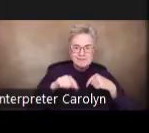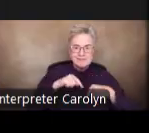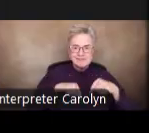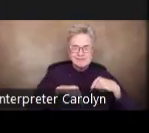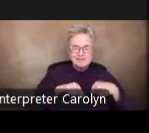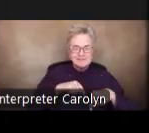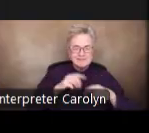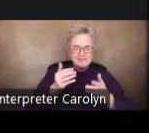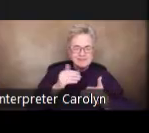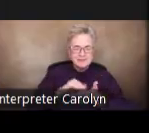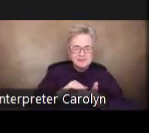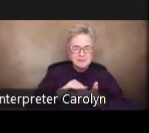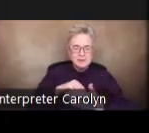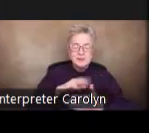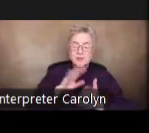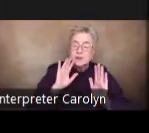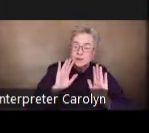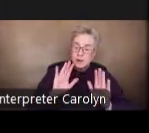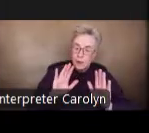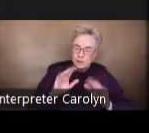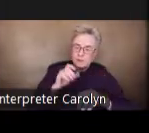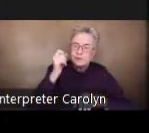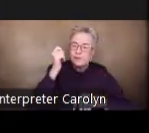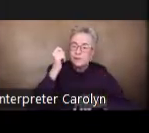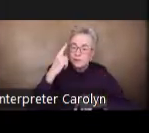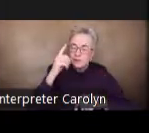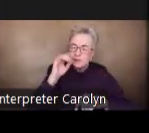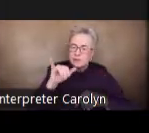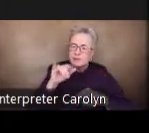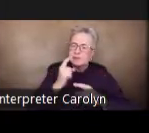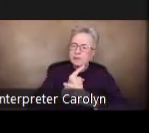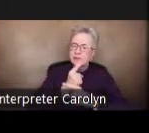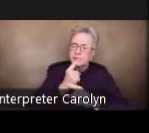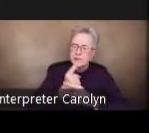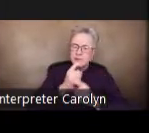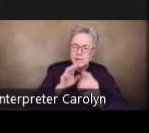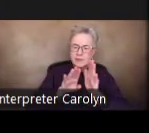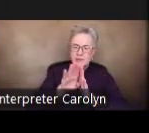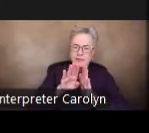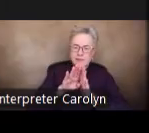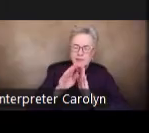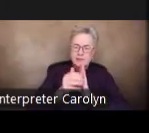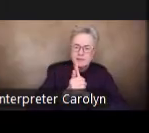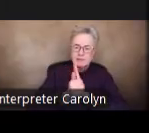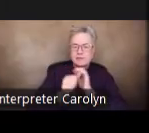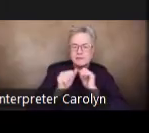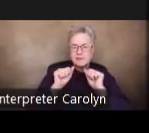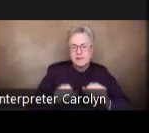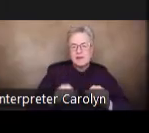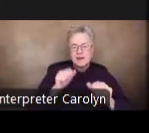I so understanding those typical development skills helps us recognize that difference between